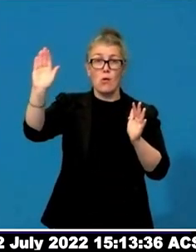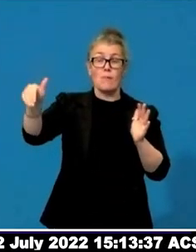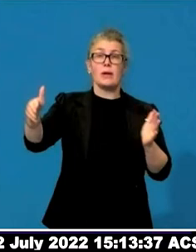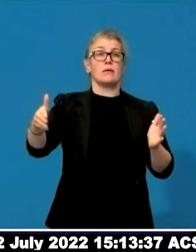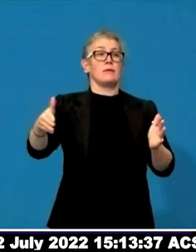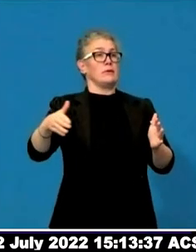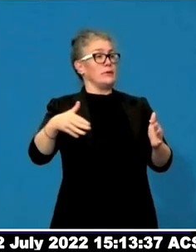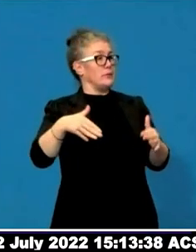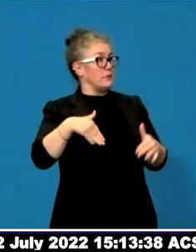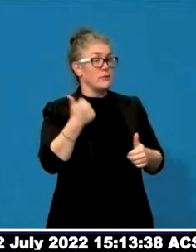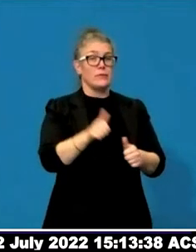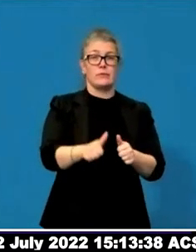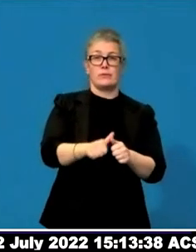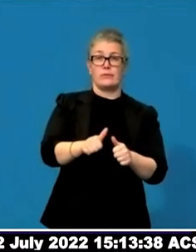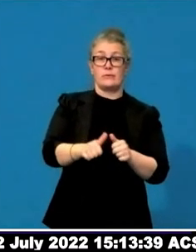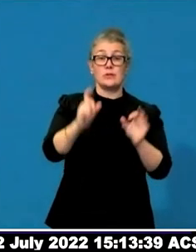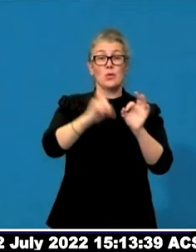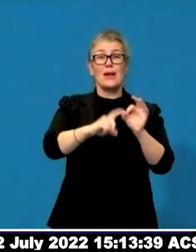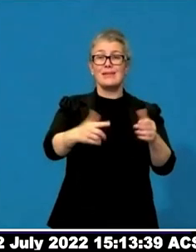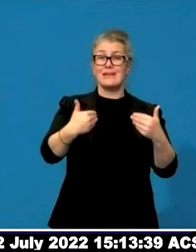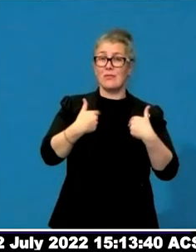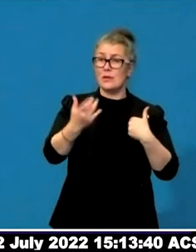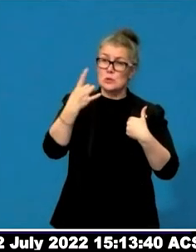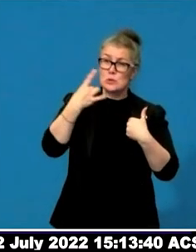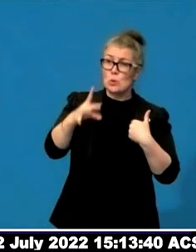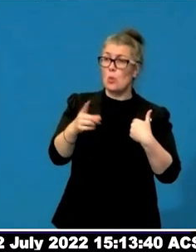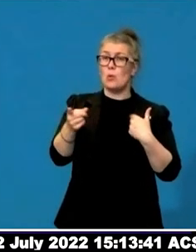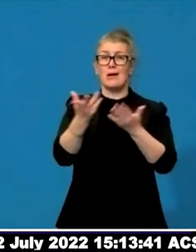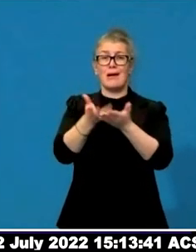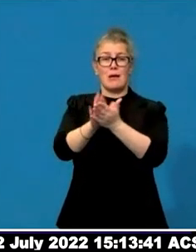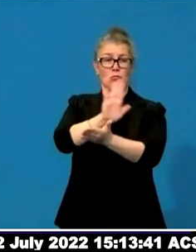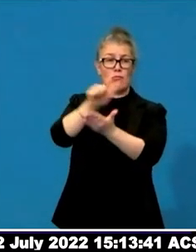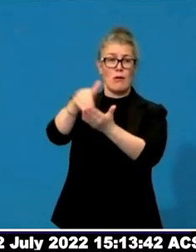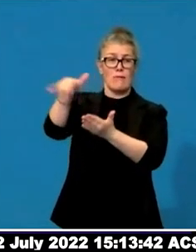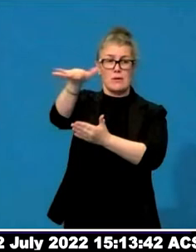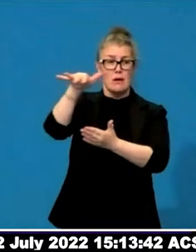They saw those - those individuals coming back in and how beneficial this was for their mental health.